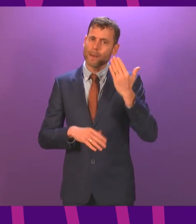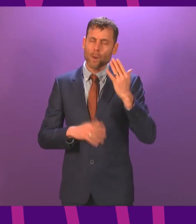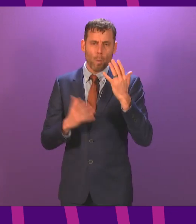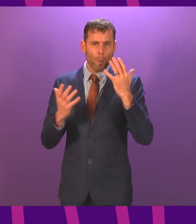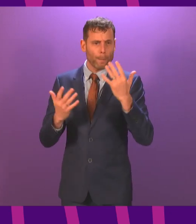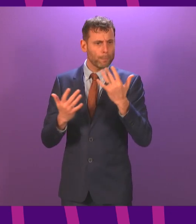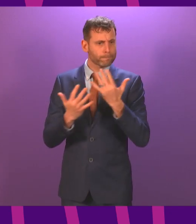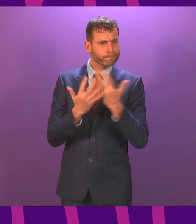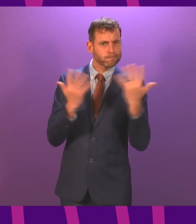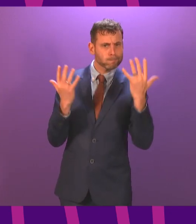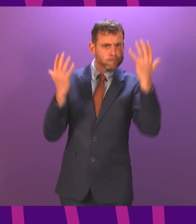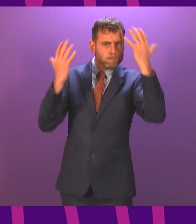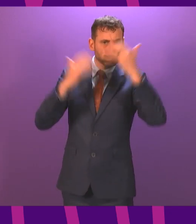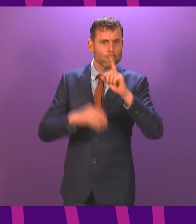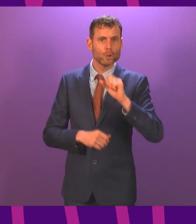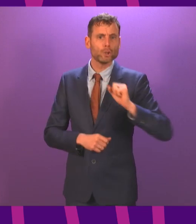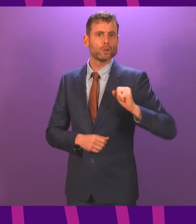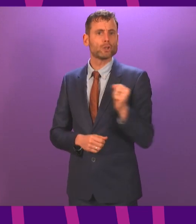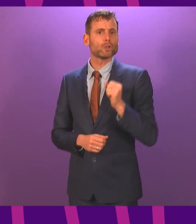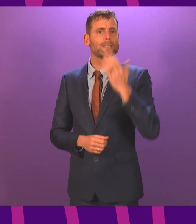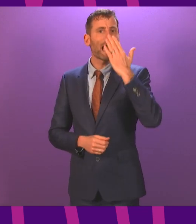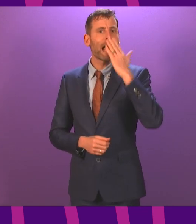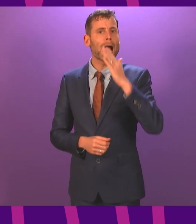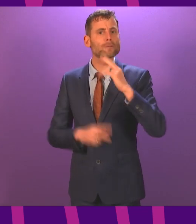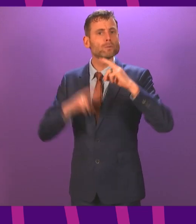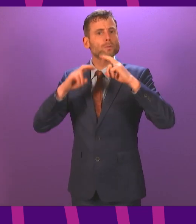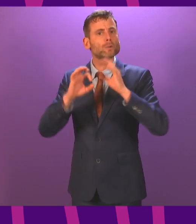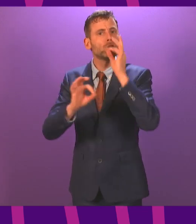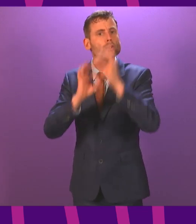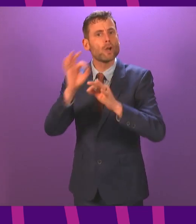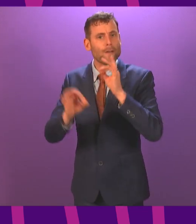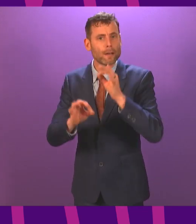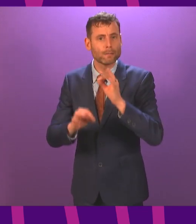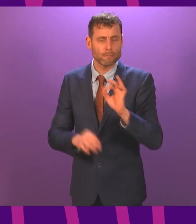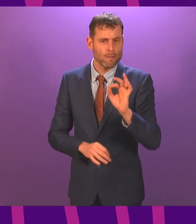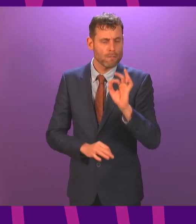that was expressed in the most recent Scottish attitudes survey that the Scottish Government’s